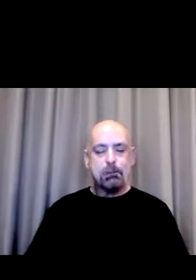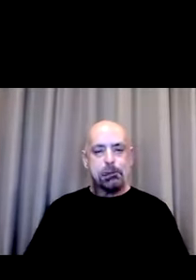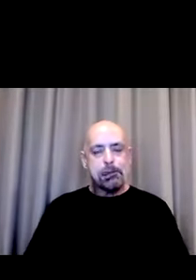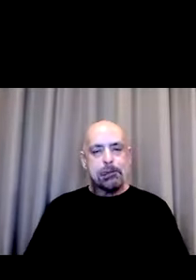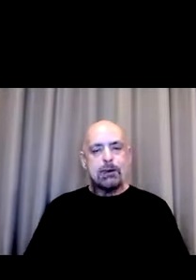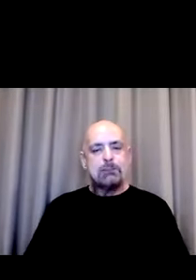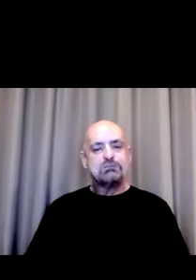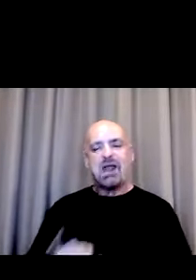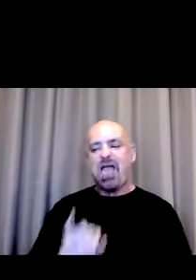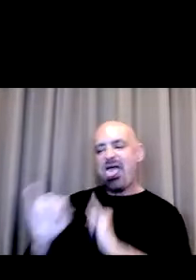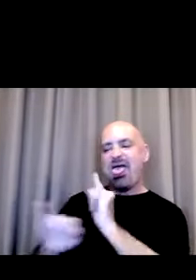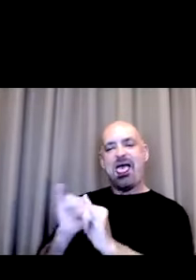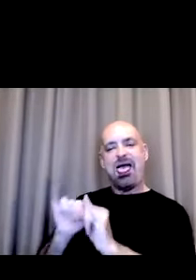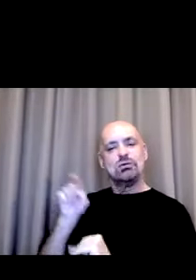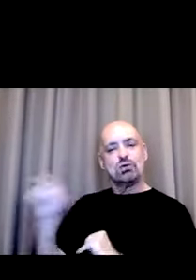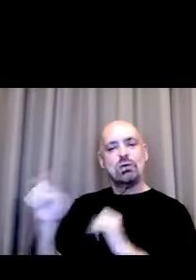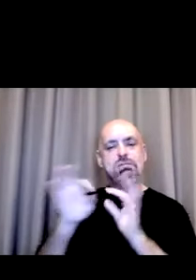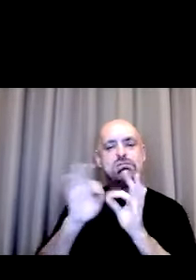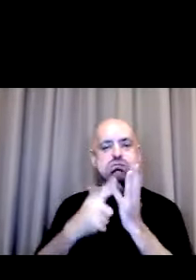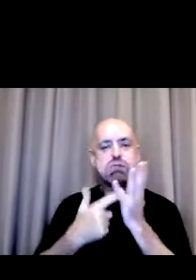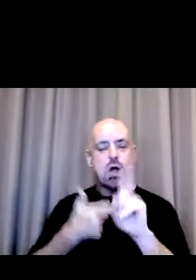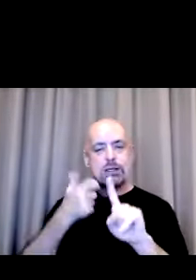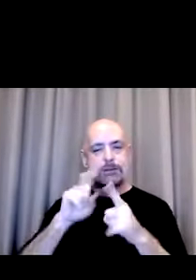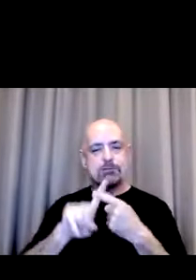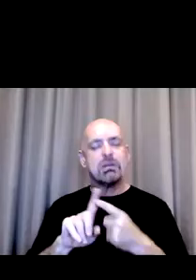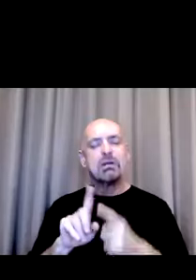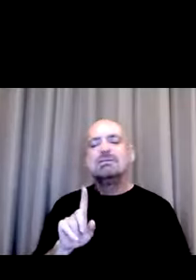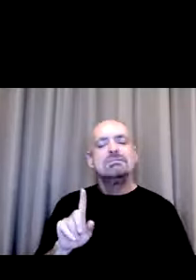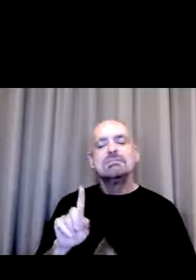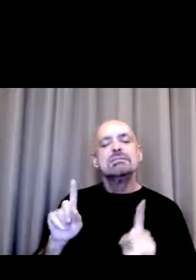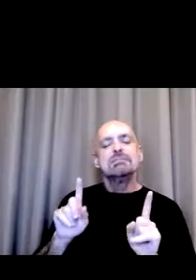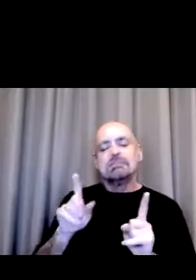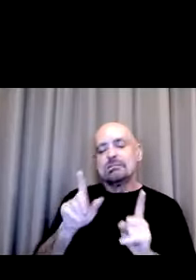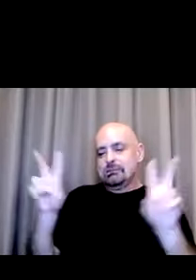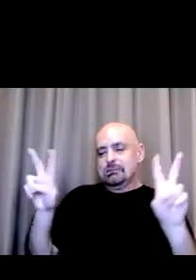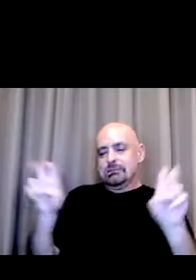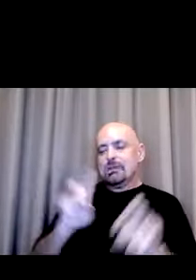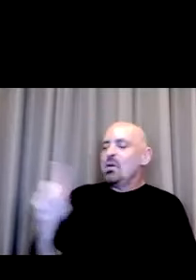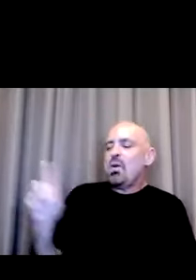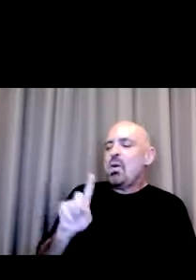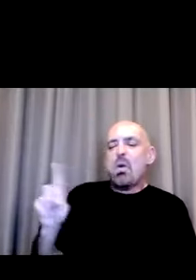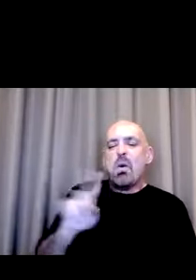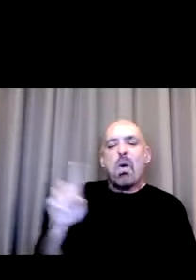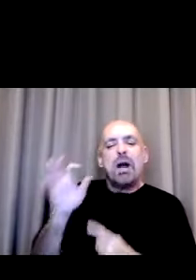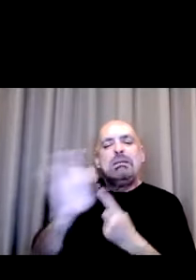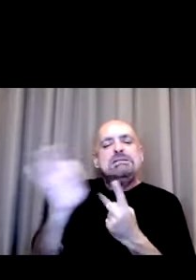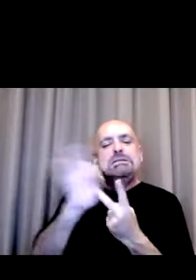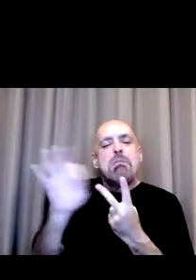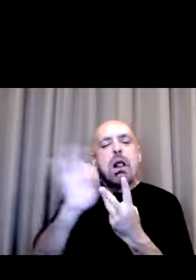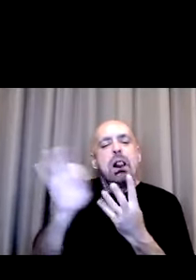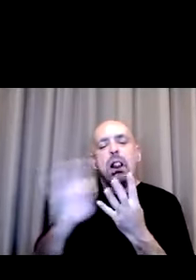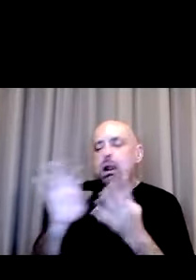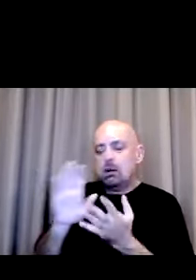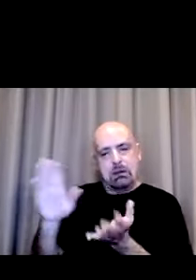2 and the French Revolution did not have to understand but what about the American rev?